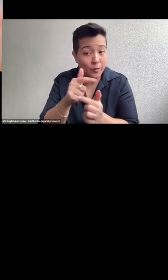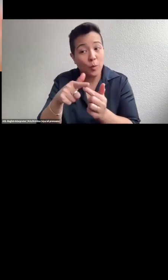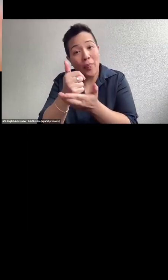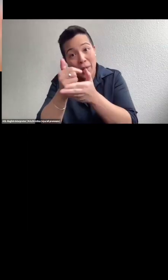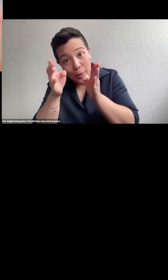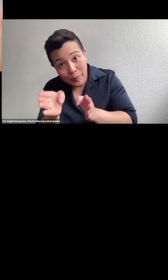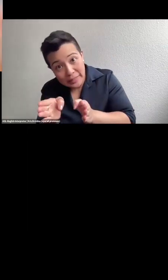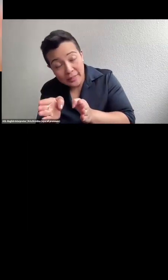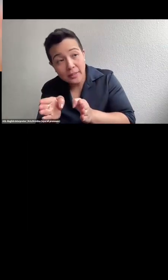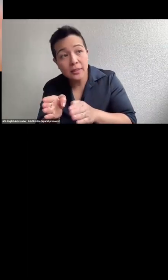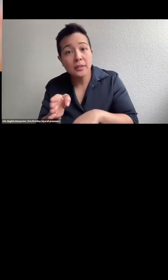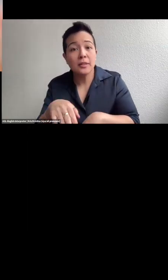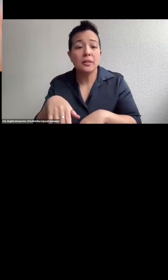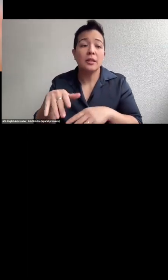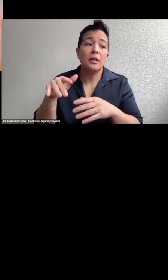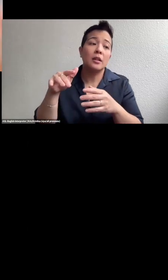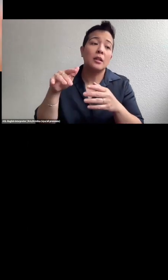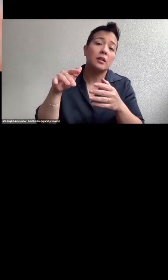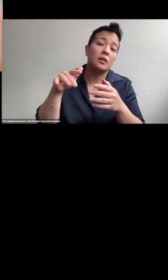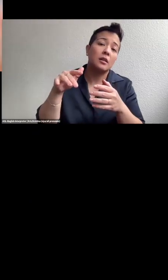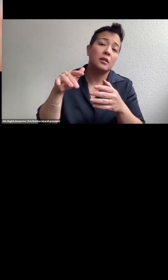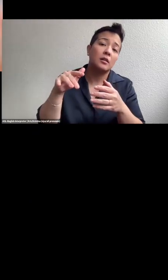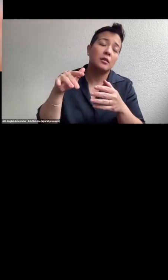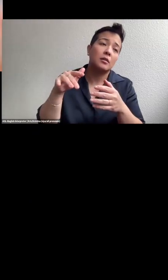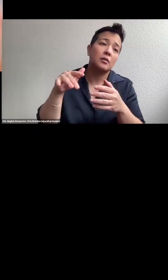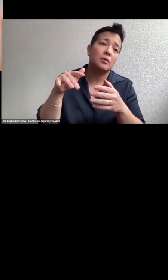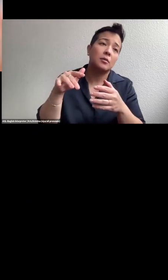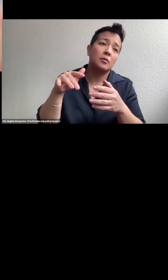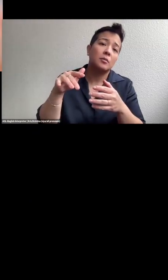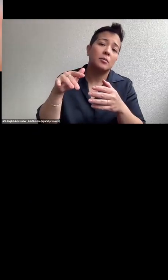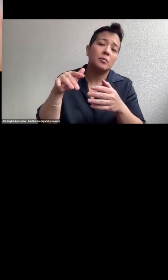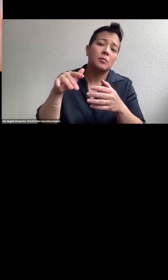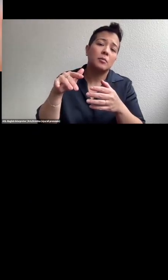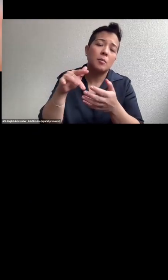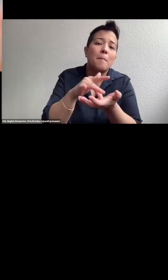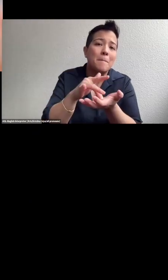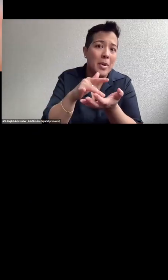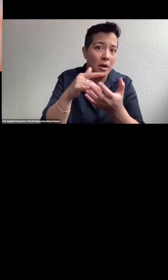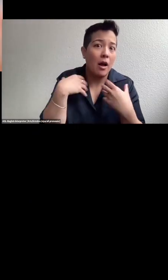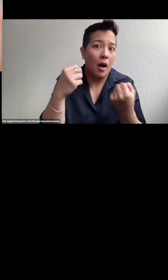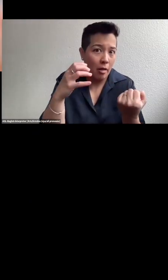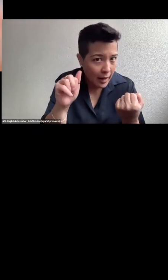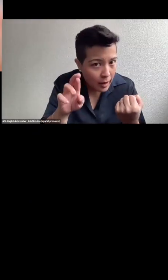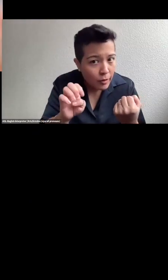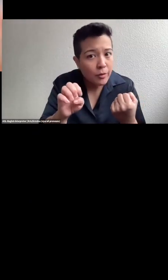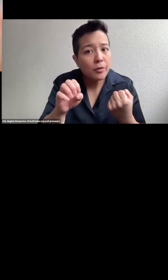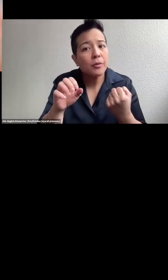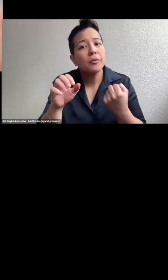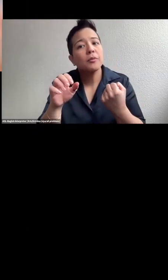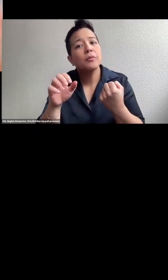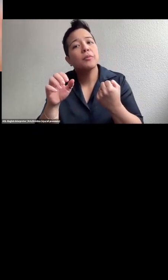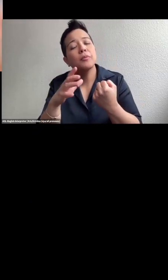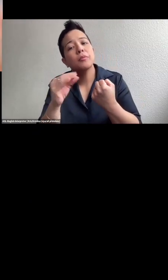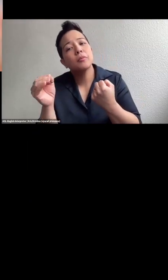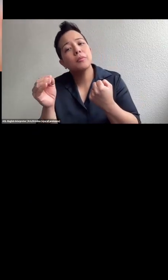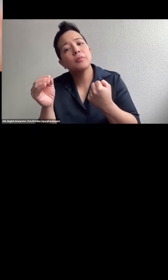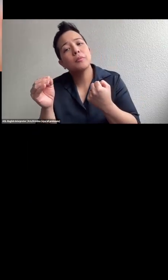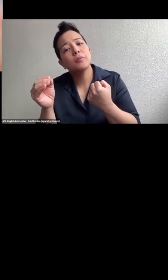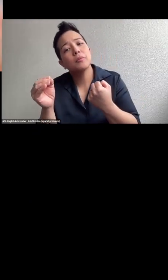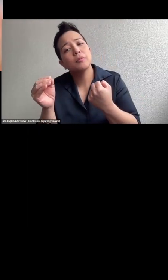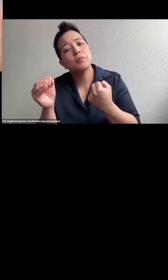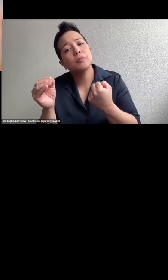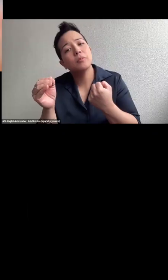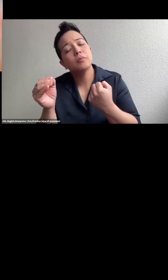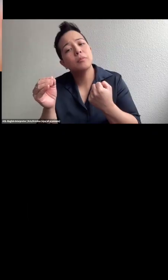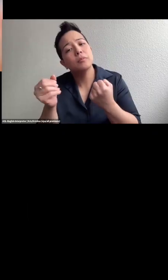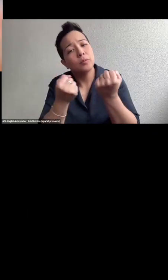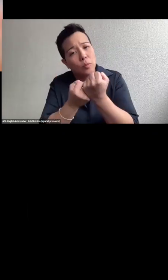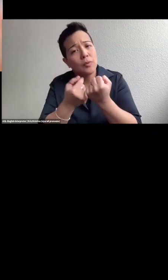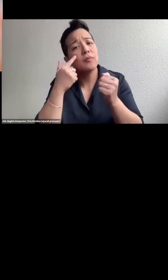medical health care, and support for education and